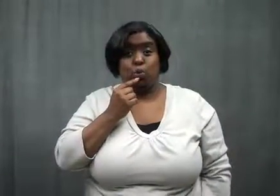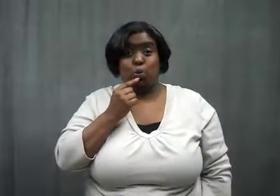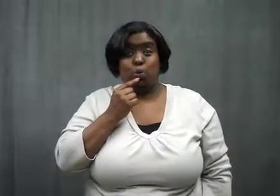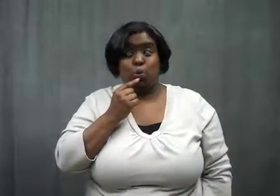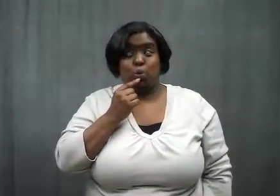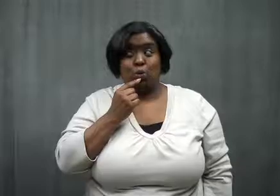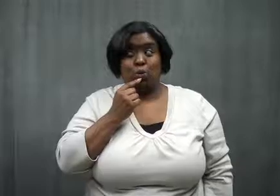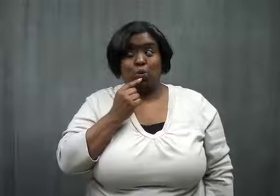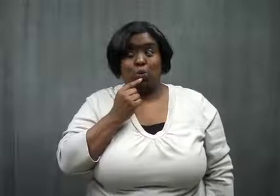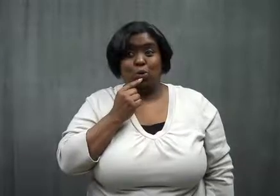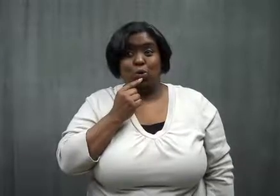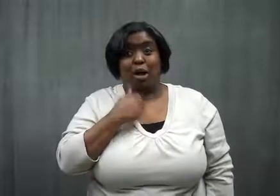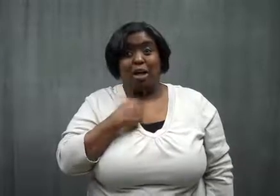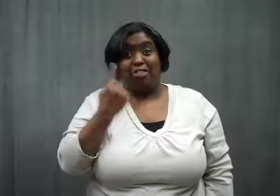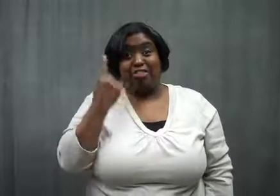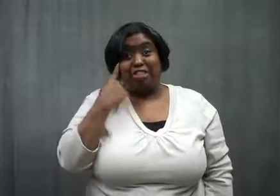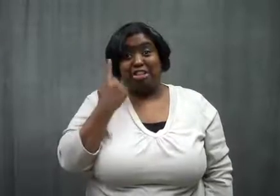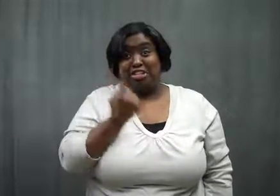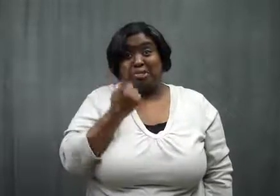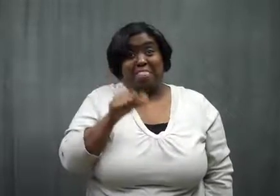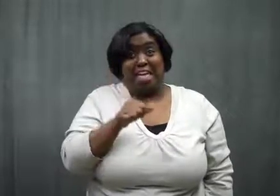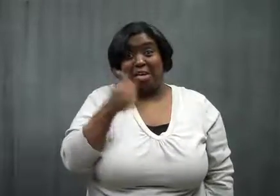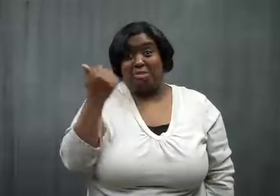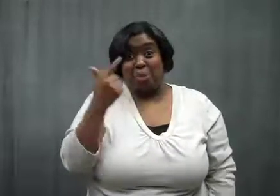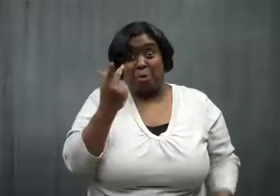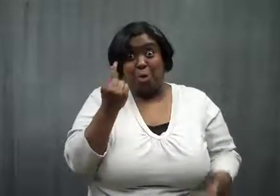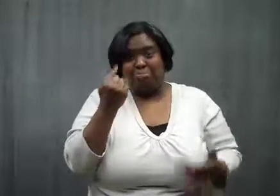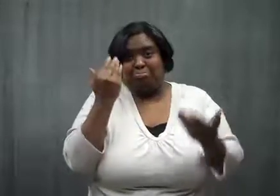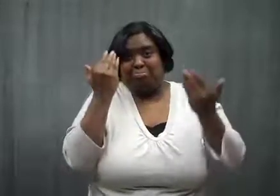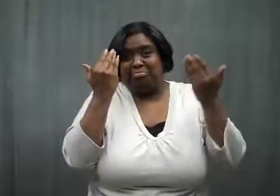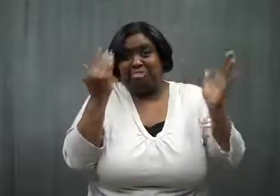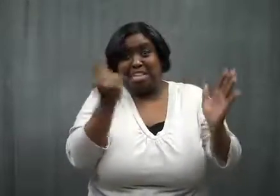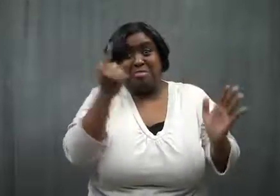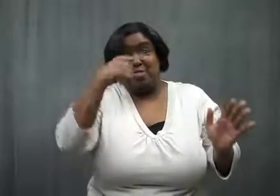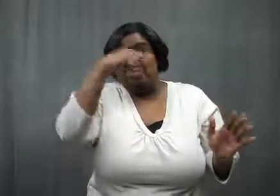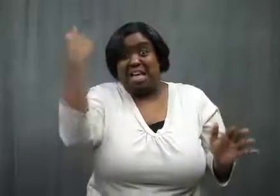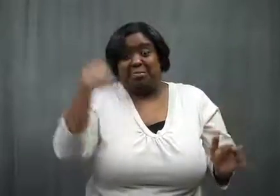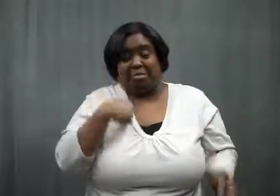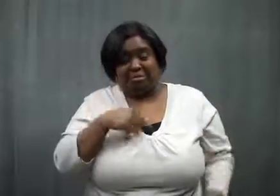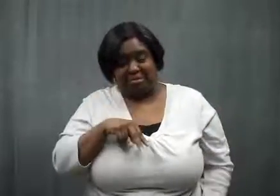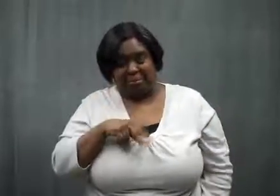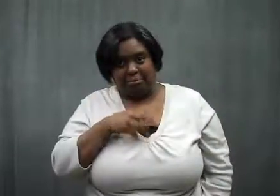I thought it was something else, I didn't know what. It was black, whatever it was.